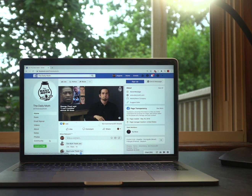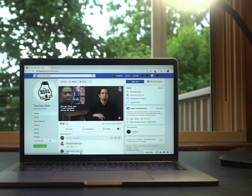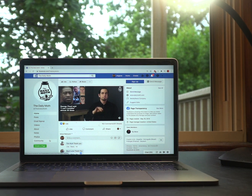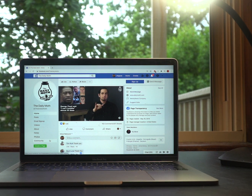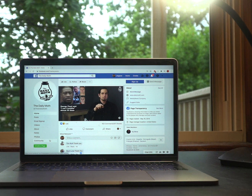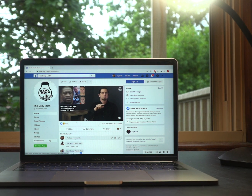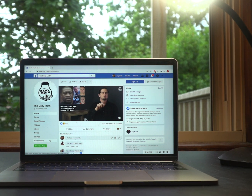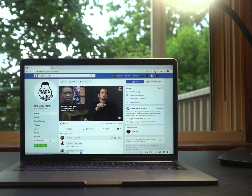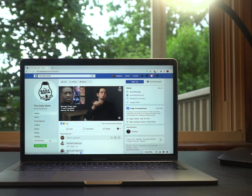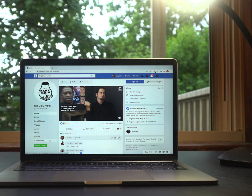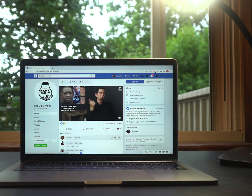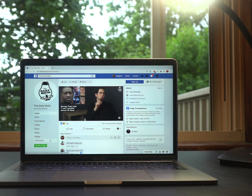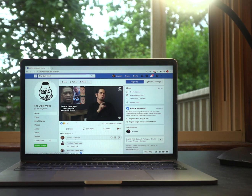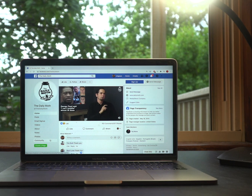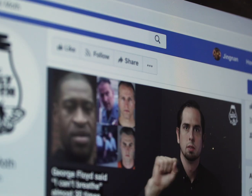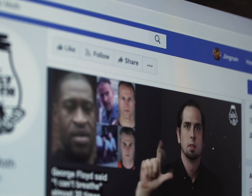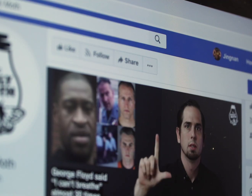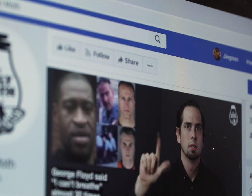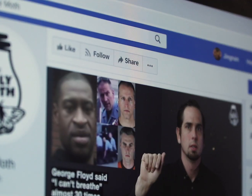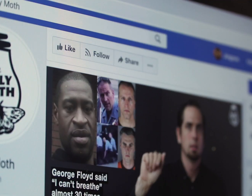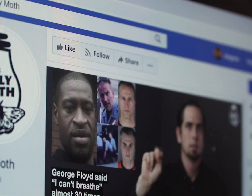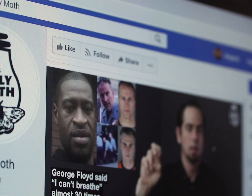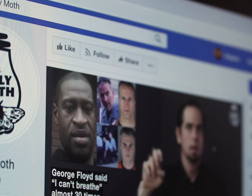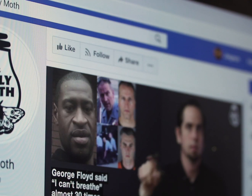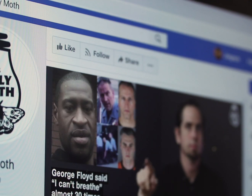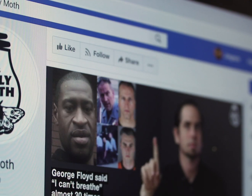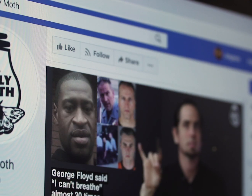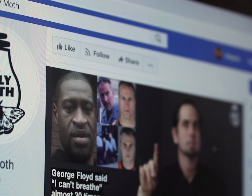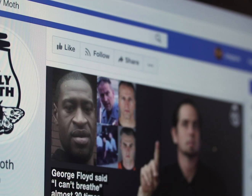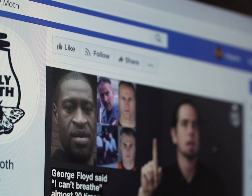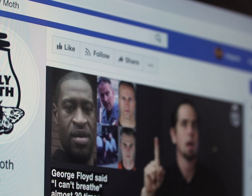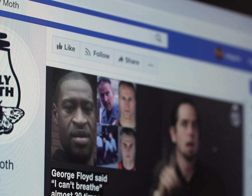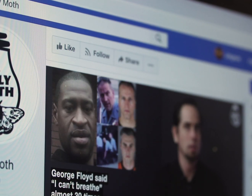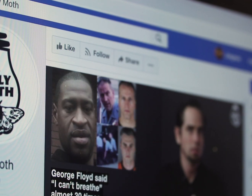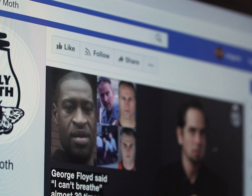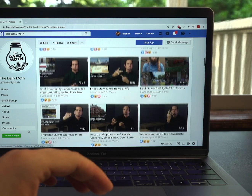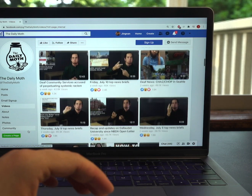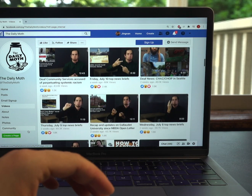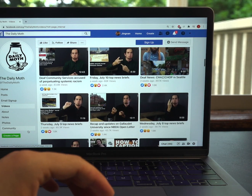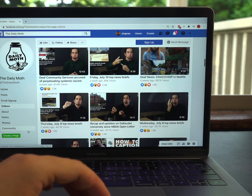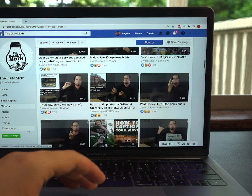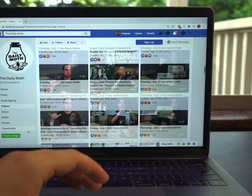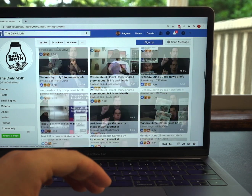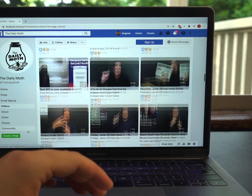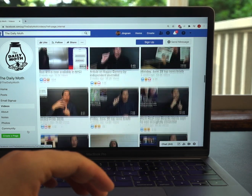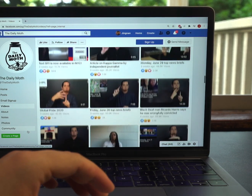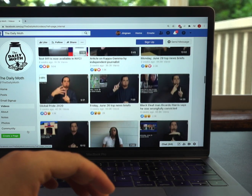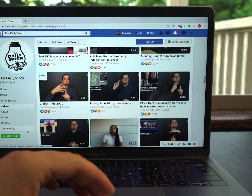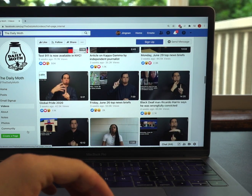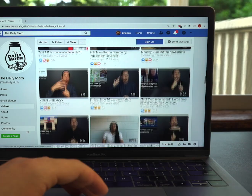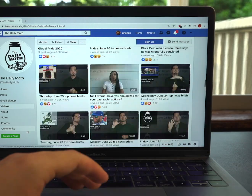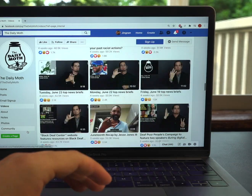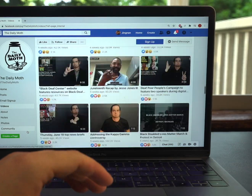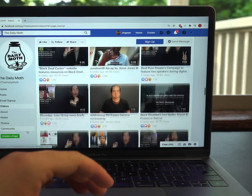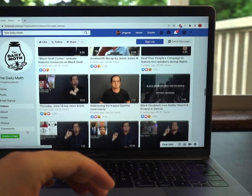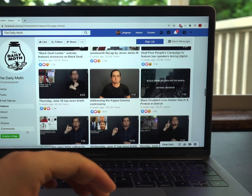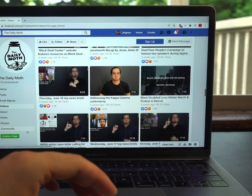(Narrator) Alex started The Daily Moth, an online daily news show, in 2015, and has since become a household name